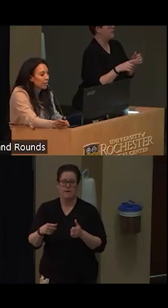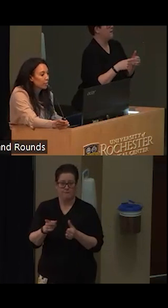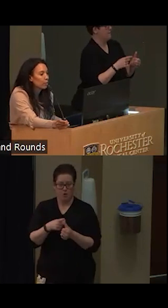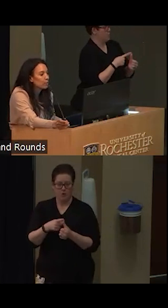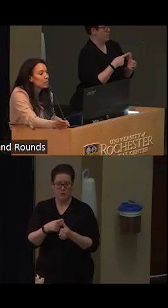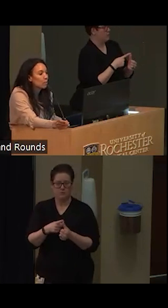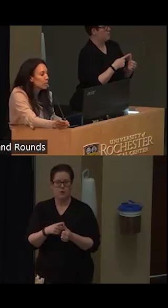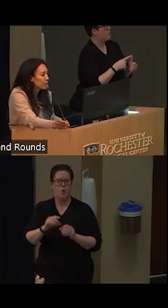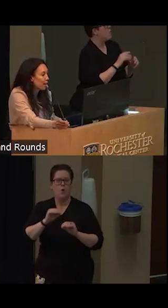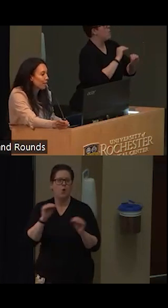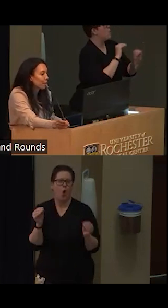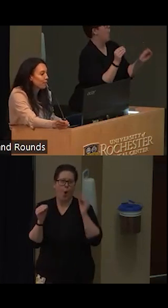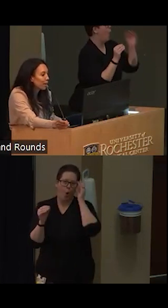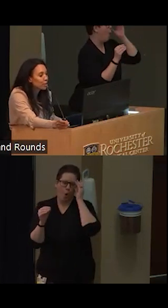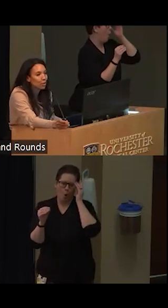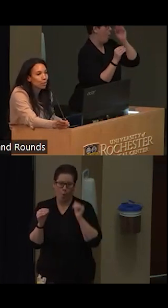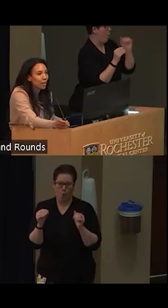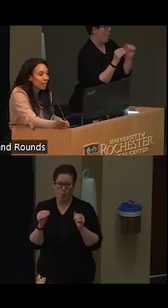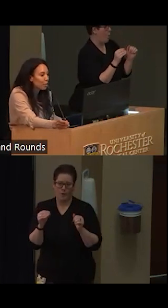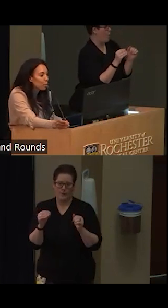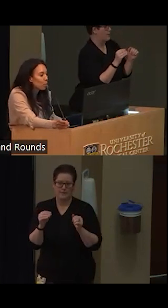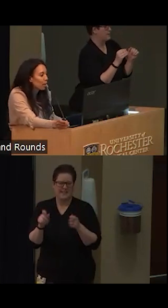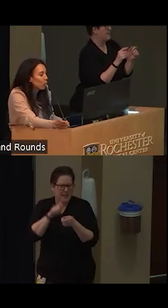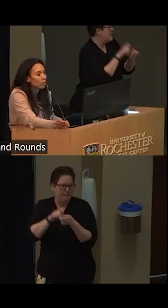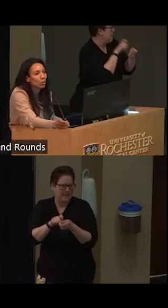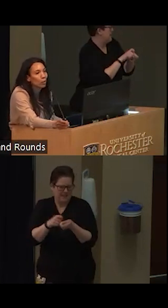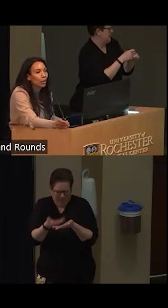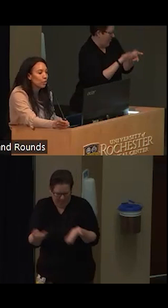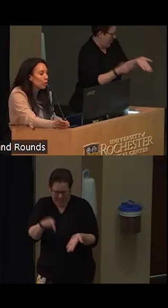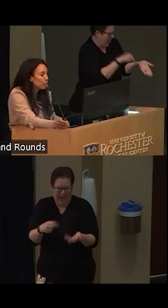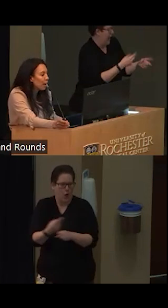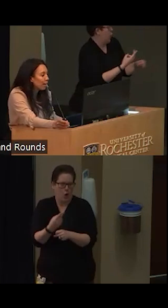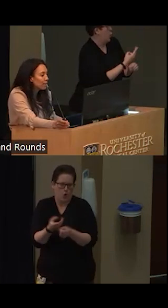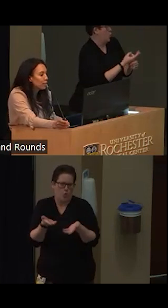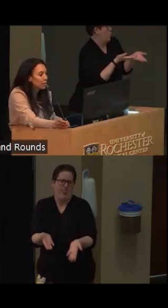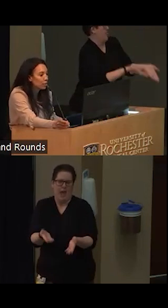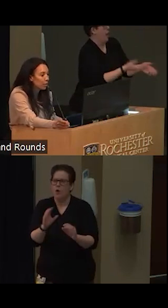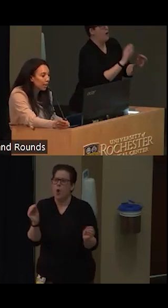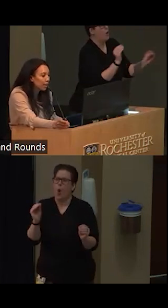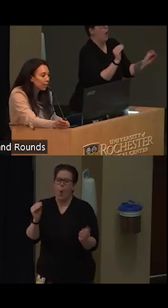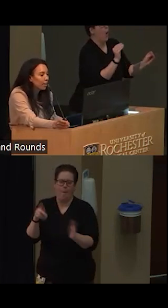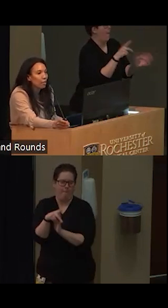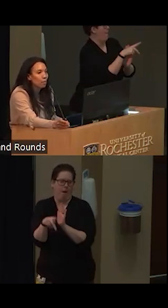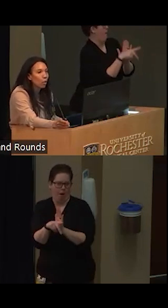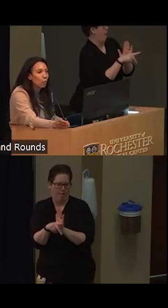not there's no known subject matter right to use in the moment or no known policy to use in the